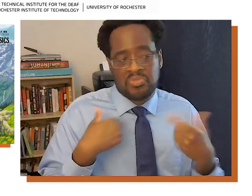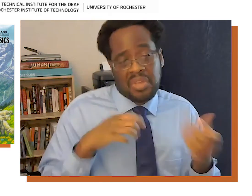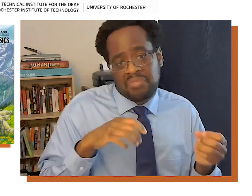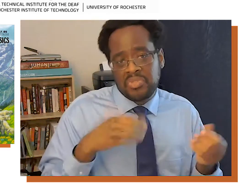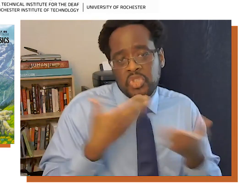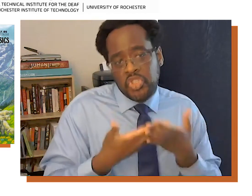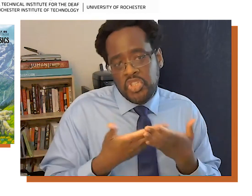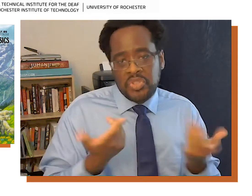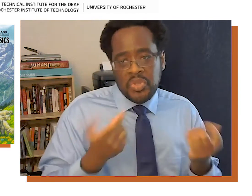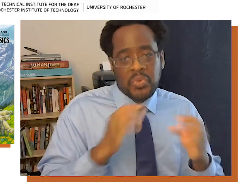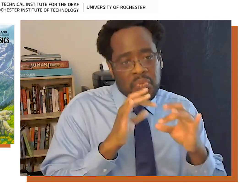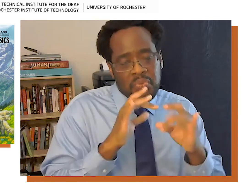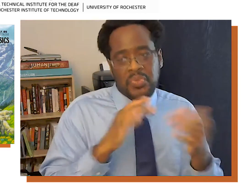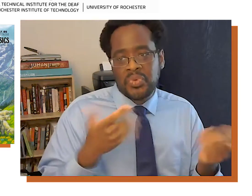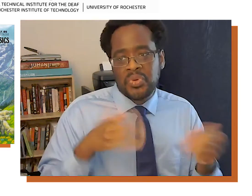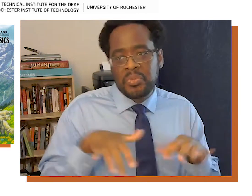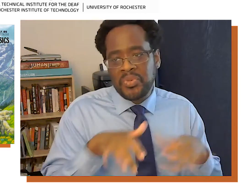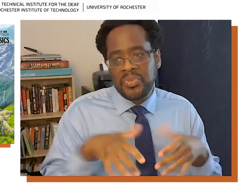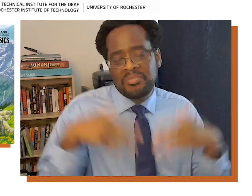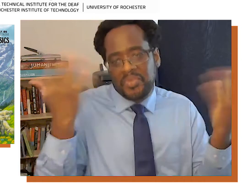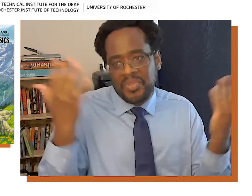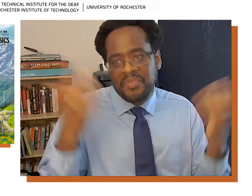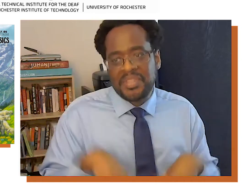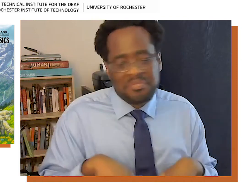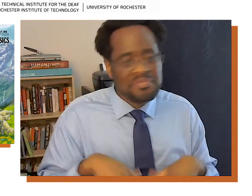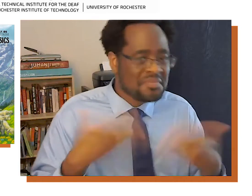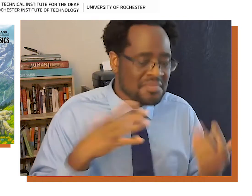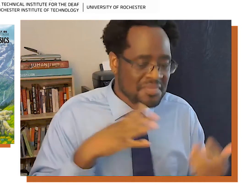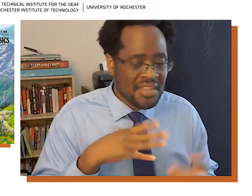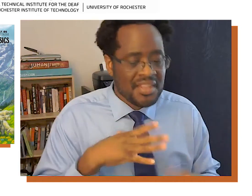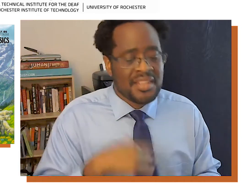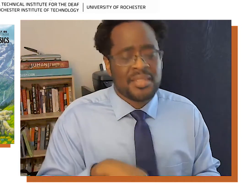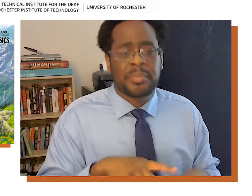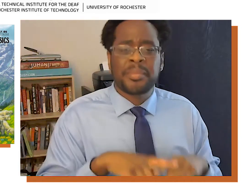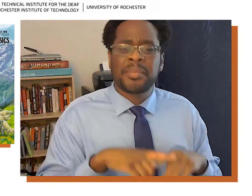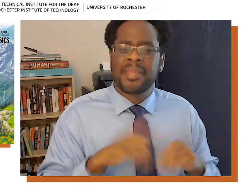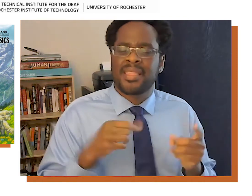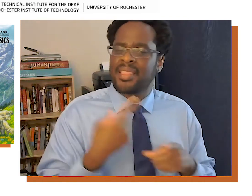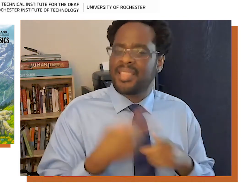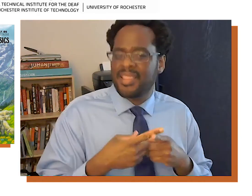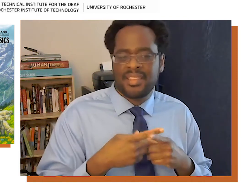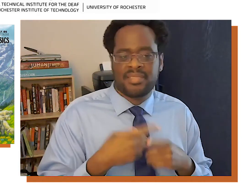I even tried music because it was required, so I ever tried that a little bit,